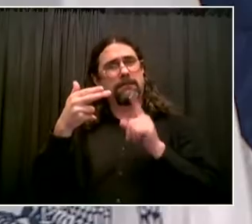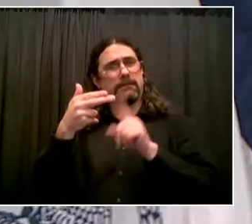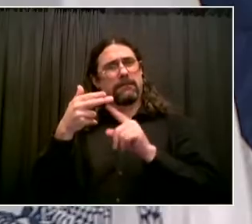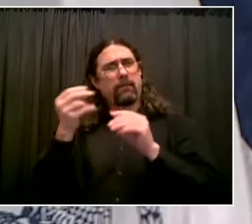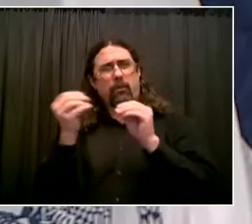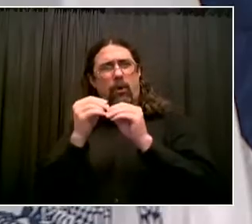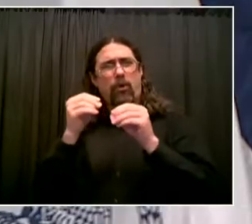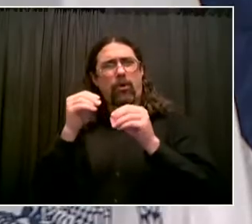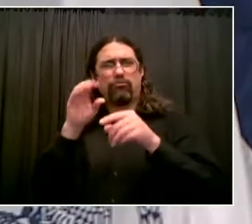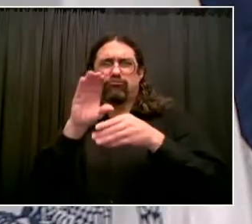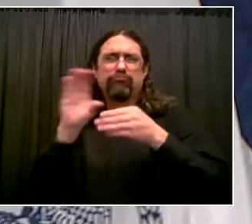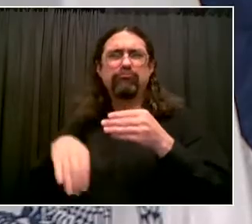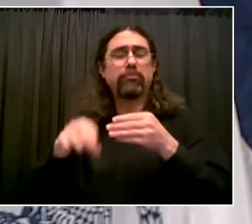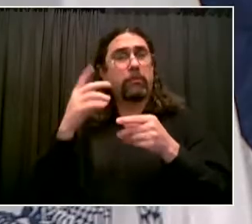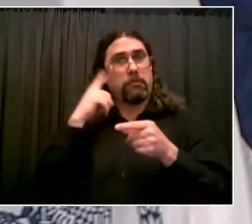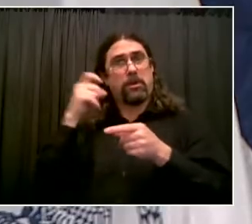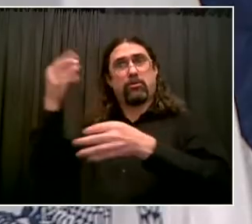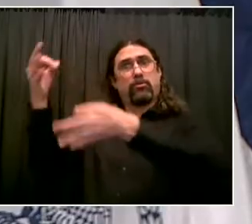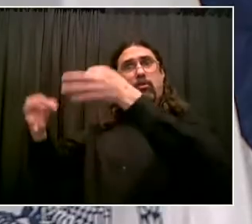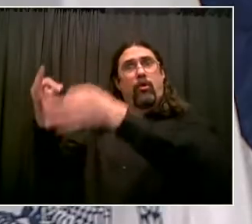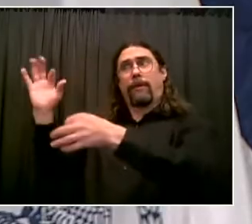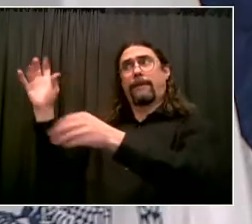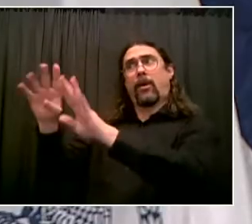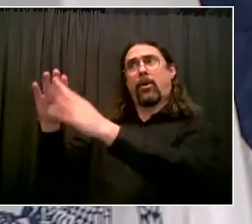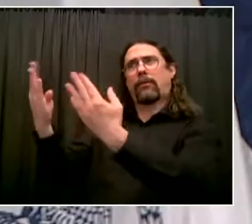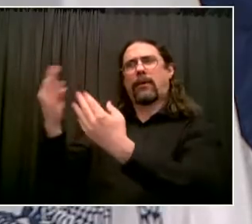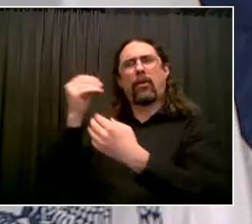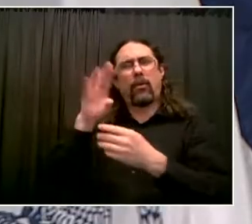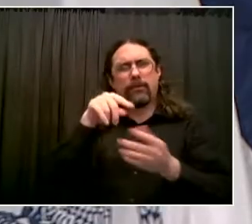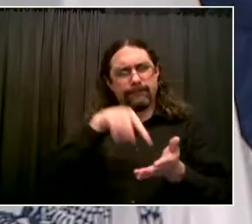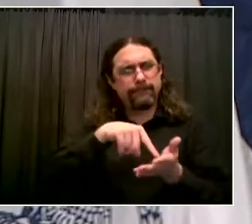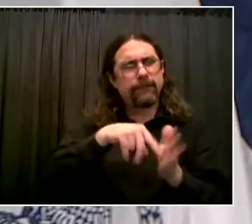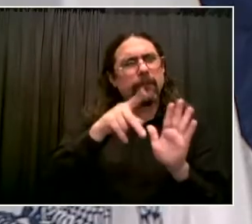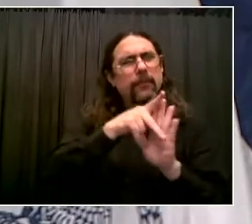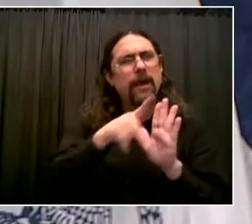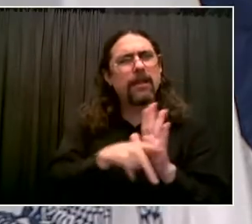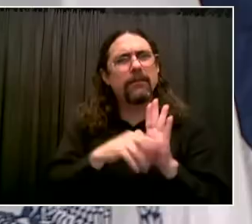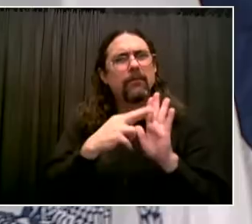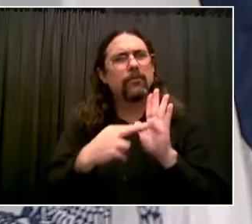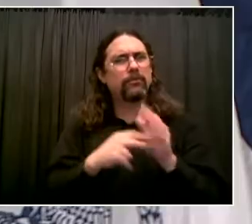IS THAT GOING TO THE COURTGS OING BACK TO NORMAL OPERATIONS OR IS THERE ACTUALLY A POLICY CHANGE IN HERE THAT WILL